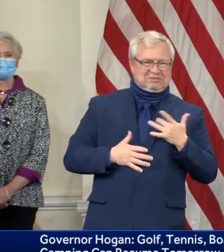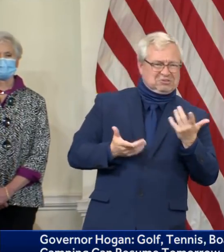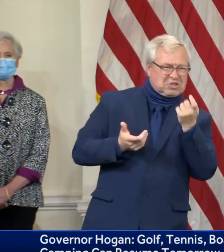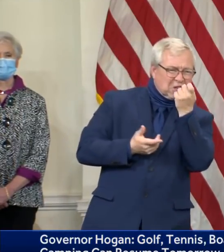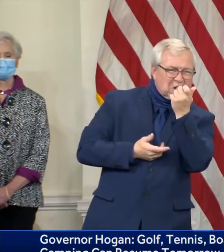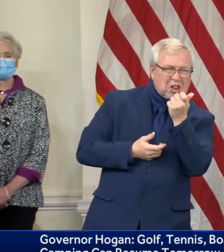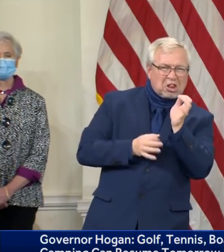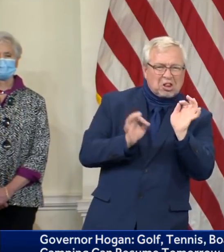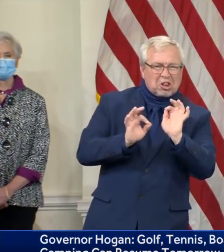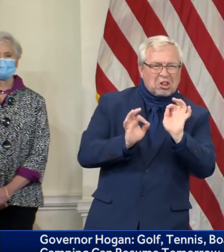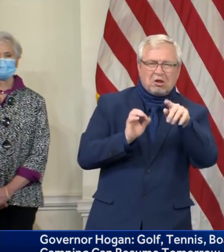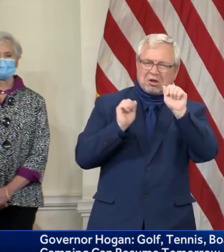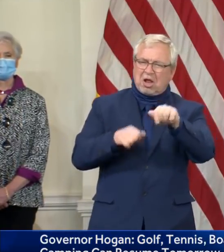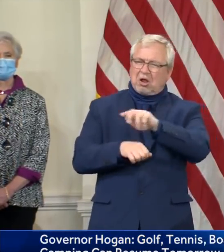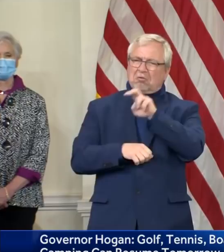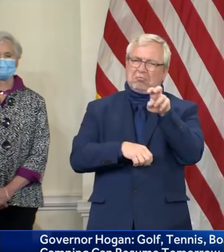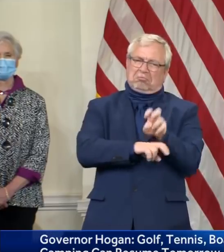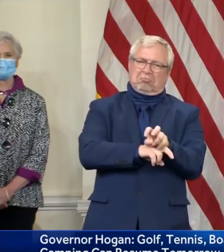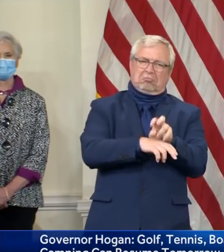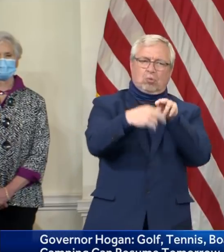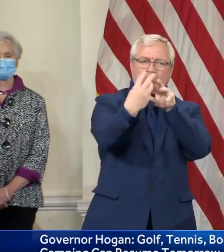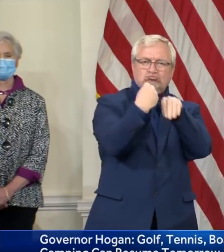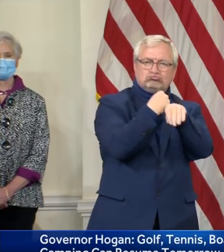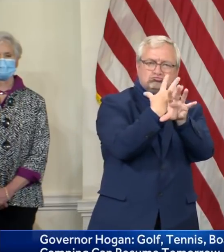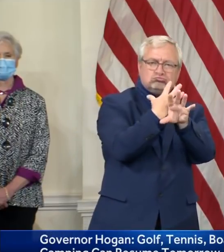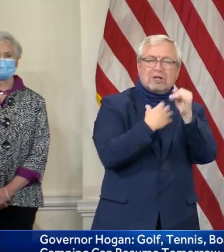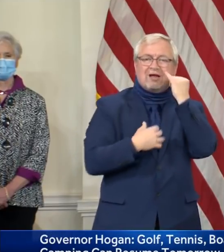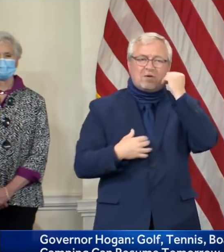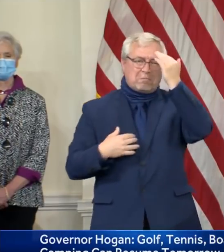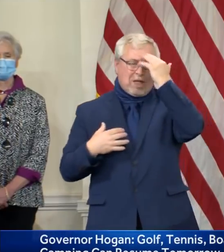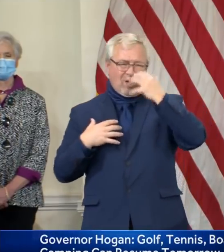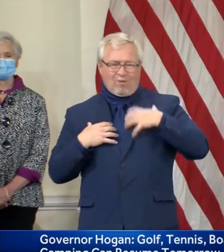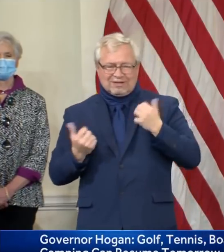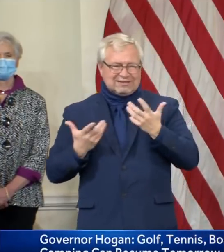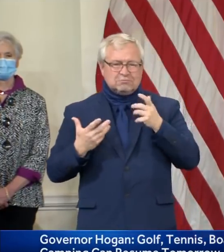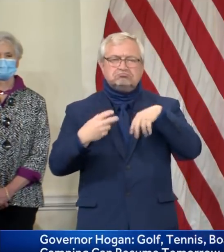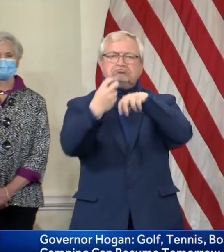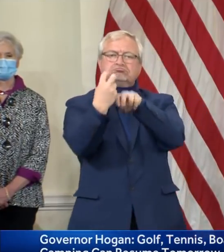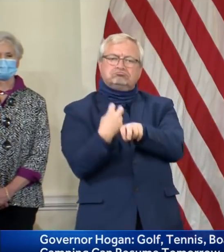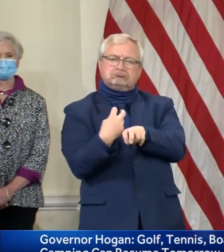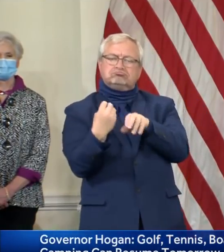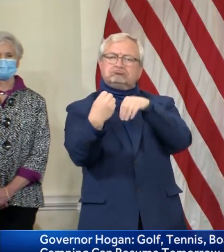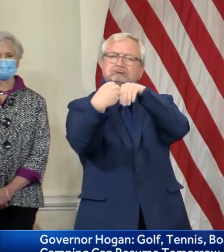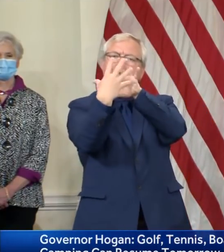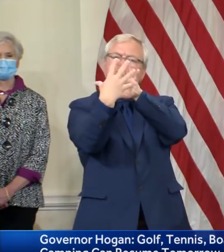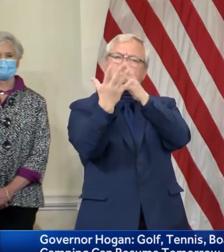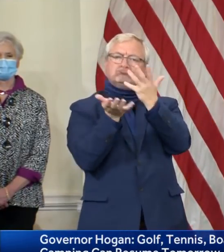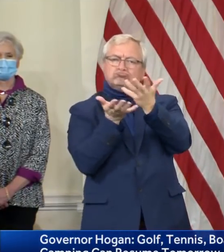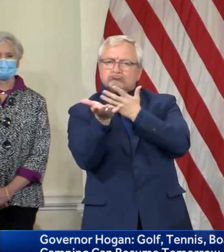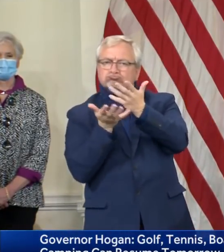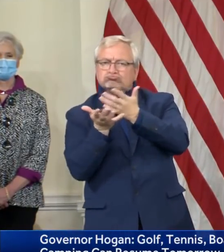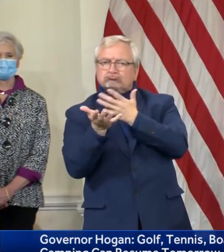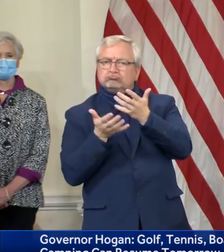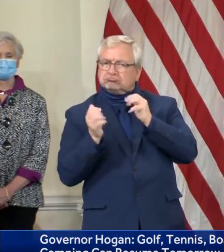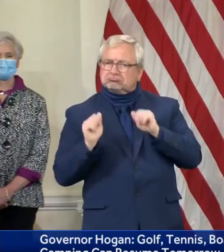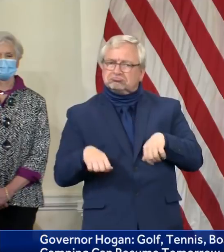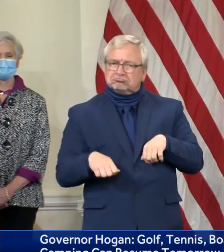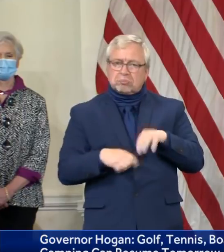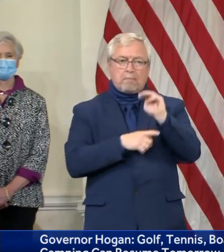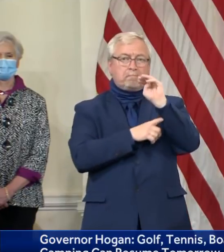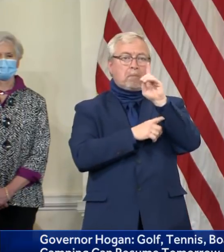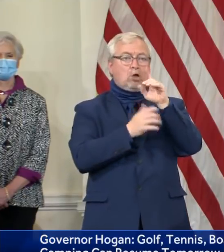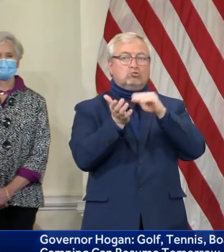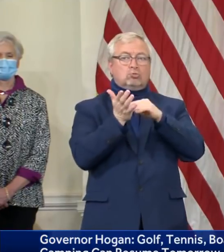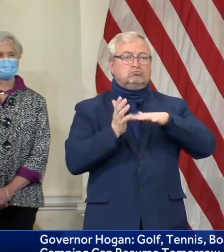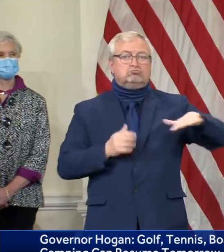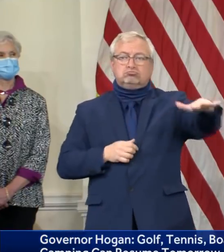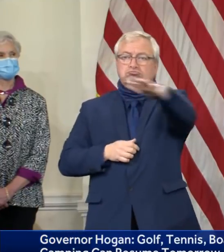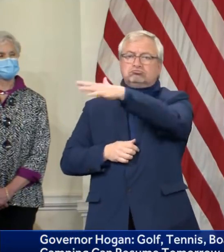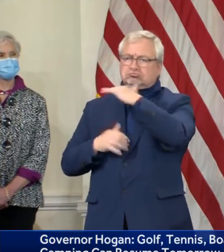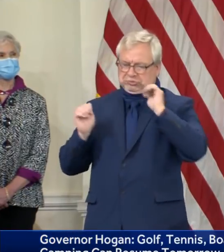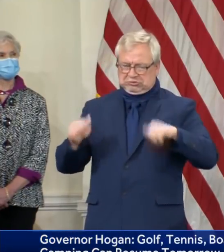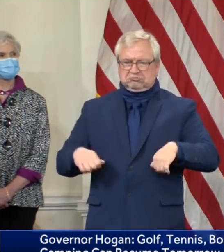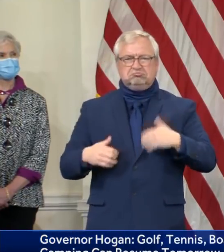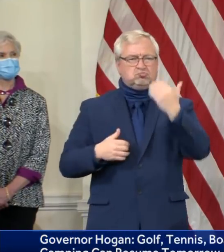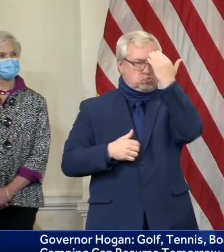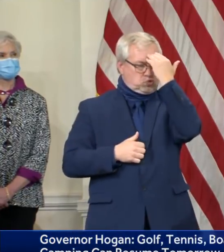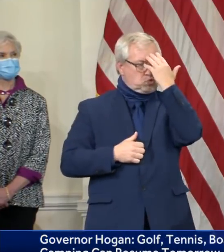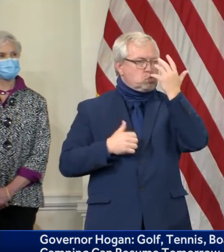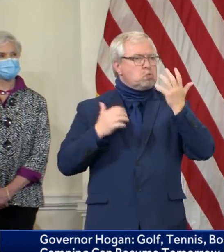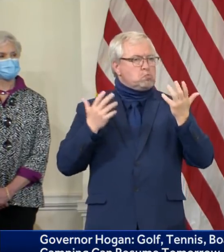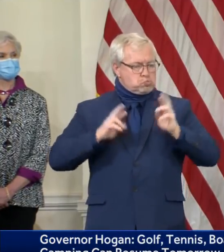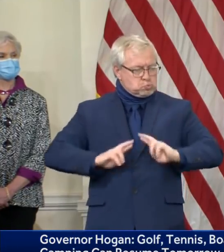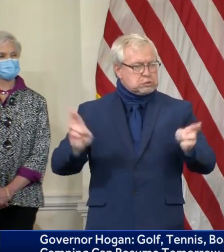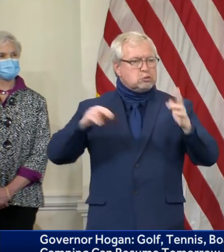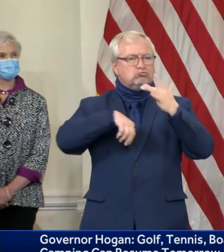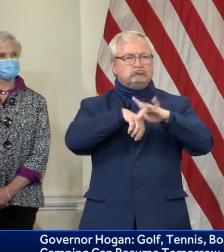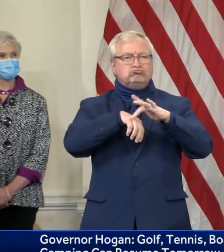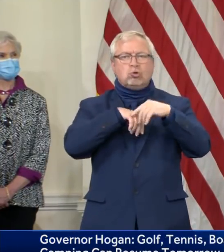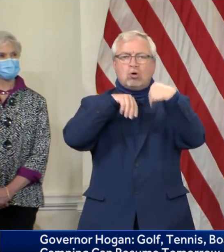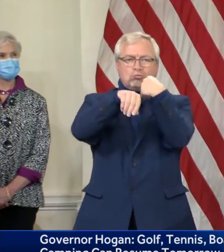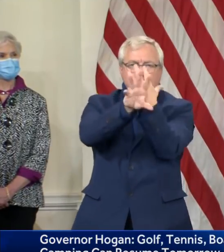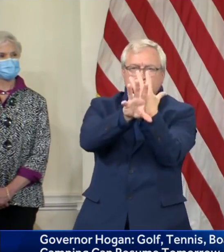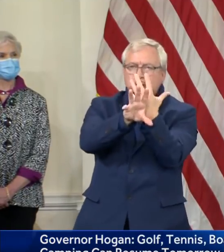COMPLAINTS LIKE MINOR PHYSICAL AILMENTS OR MENTAL HEALTH CONCERNS CAN APPROPRIATELY BE ADDRESSED THROUGH THE TELEHEALTH PORTAL, AND YOUR PROVIDERS AVAILABLE TO DO SO RIGHT NOW.